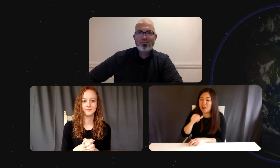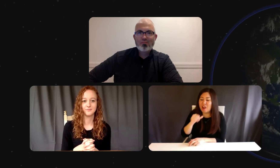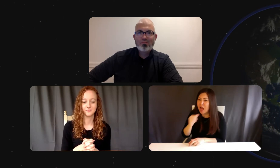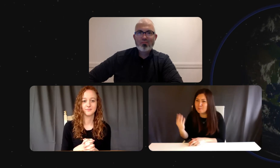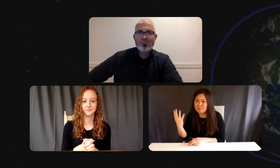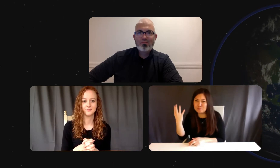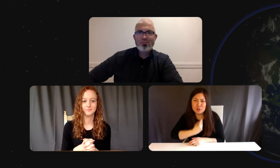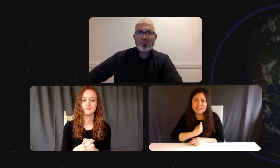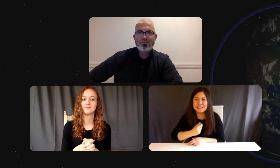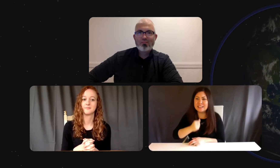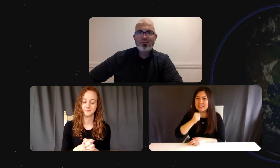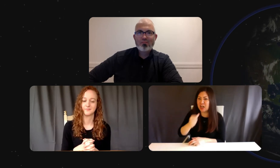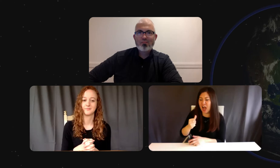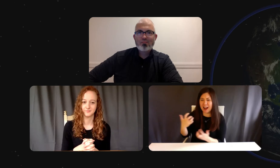to solar.